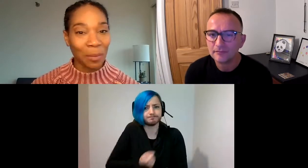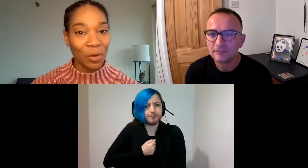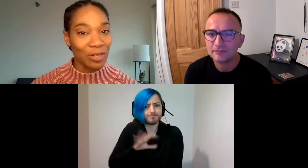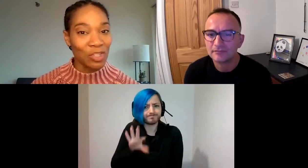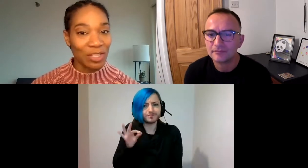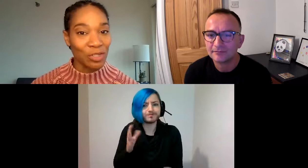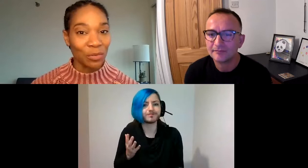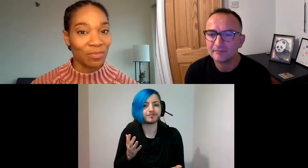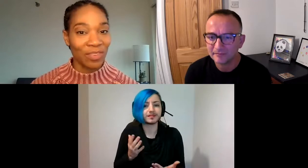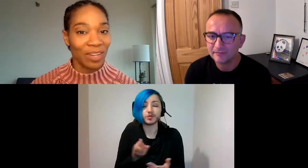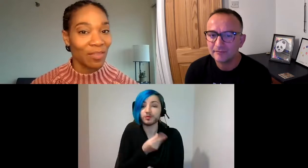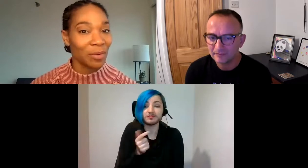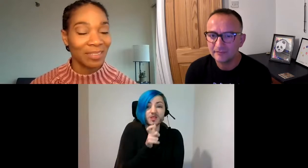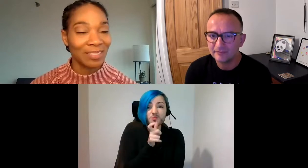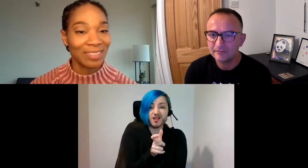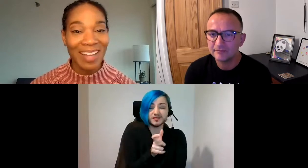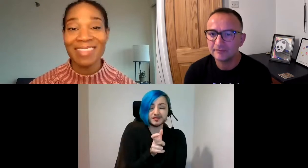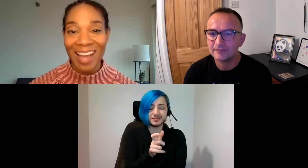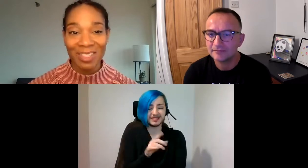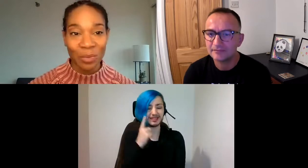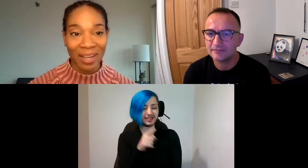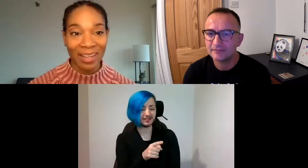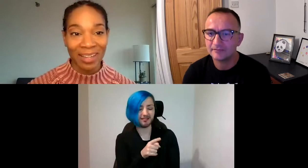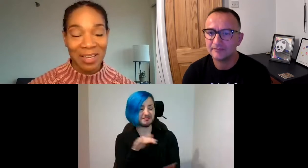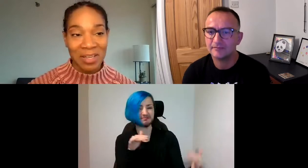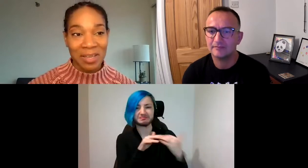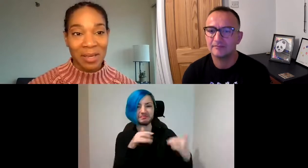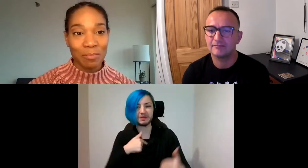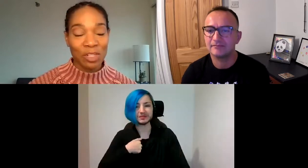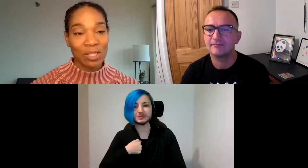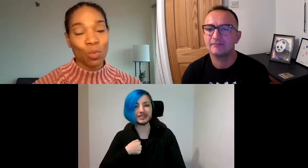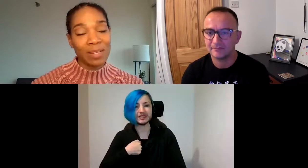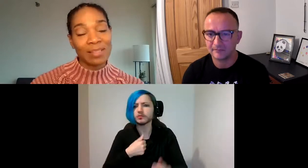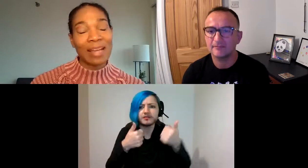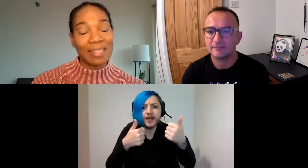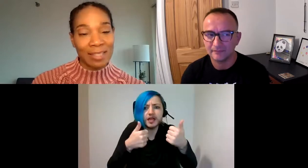that to say okay this individual, like you were saying,